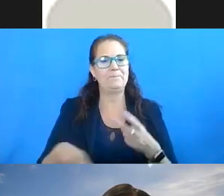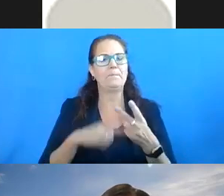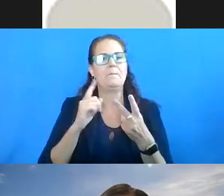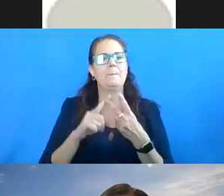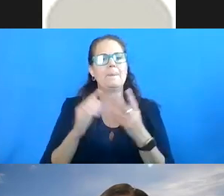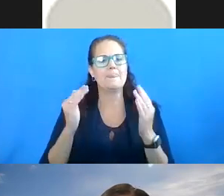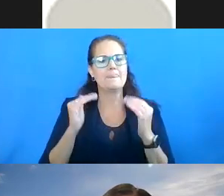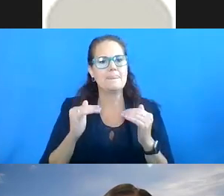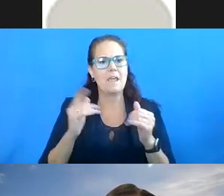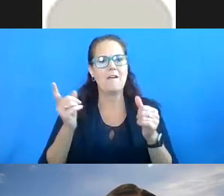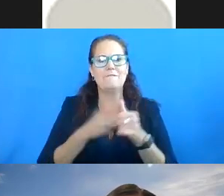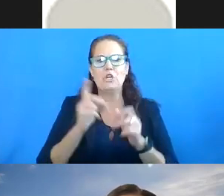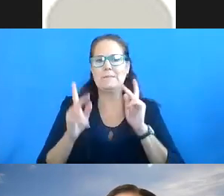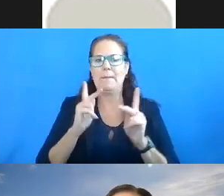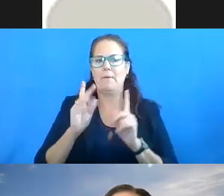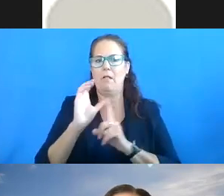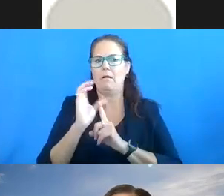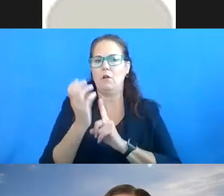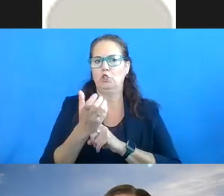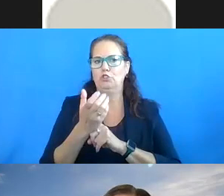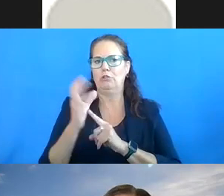First People’s Cultural Council, they have a lot of grants out right now.